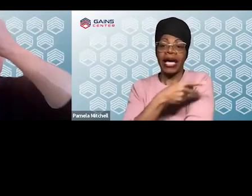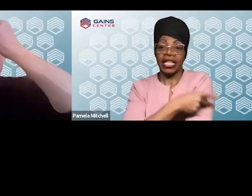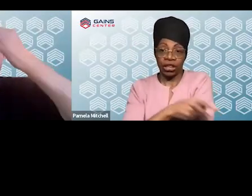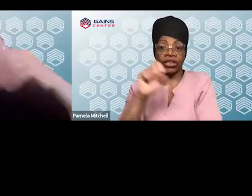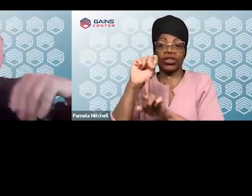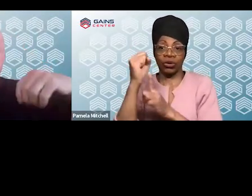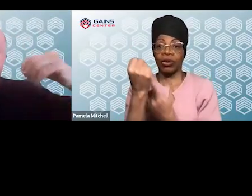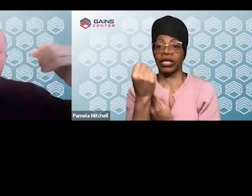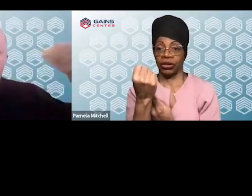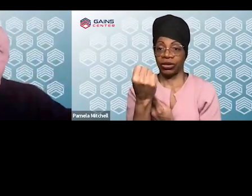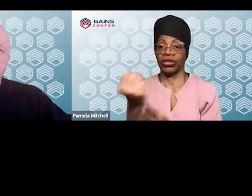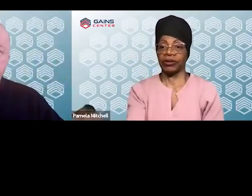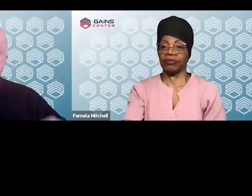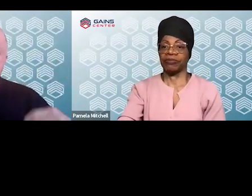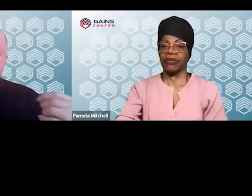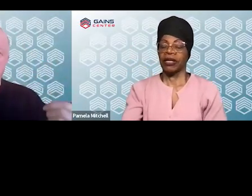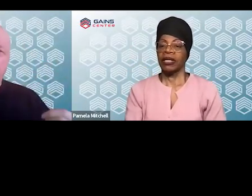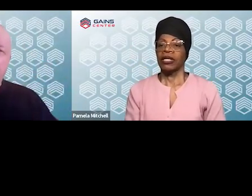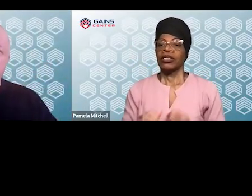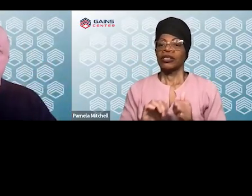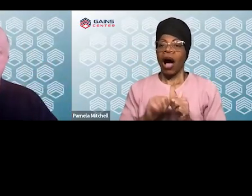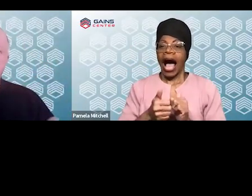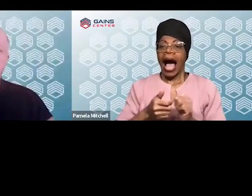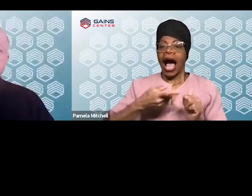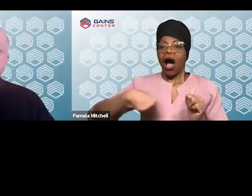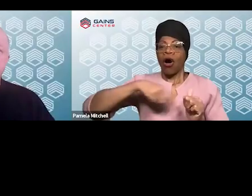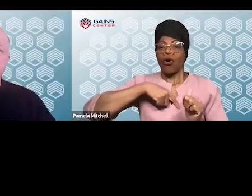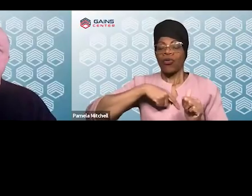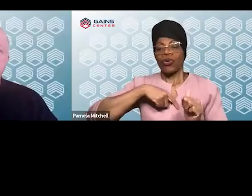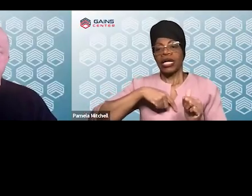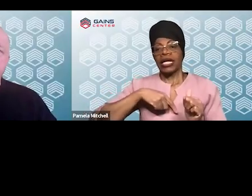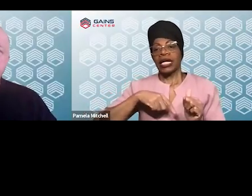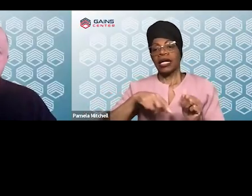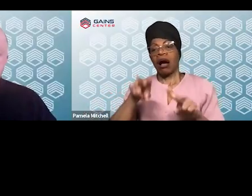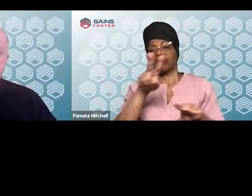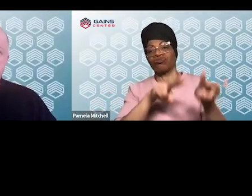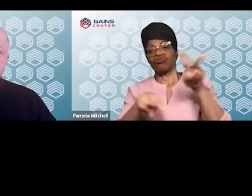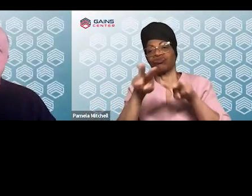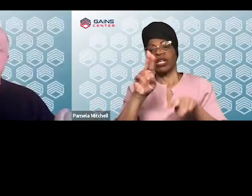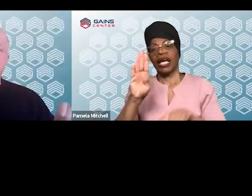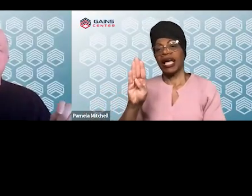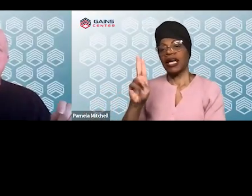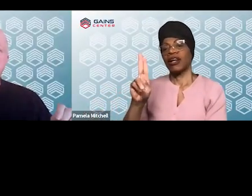So the way we are looking at it in Burlington is they get this pre-visit,